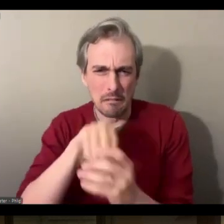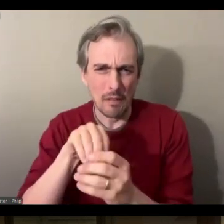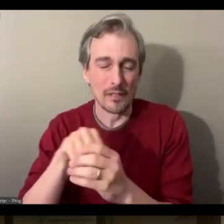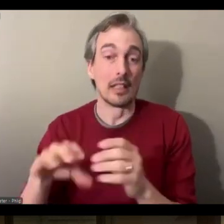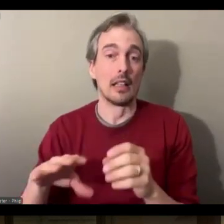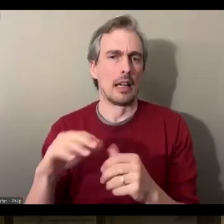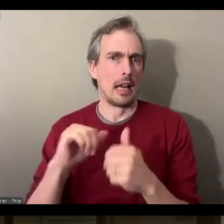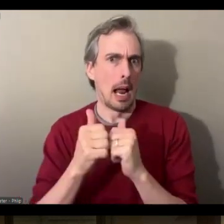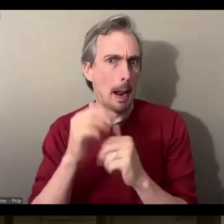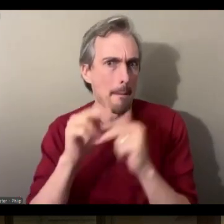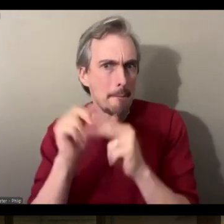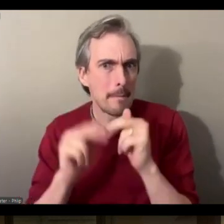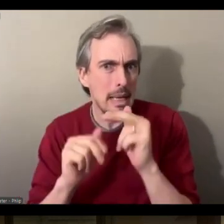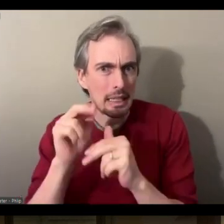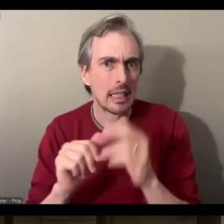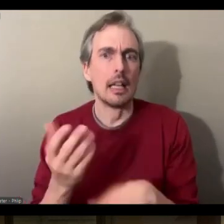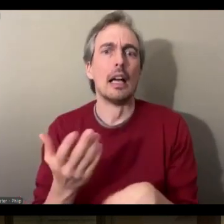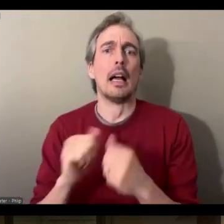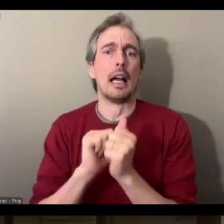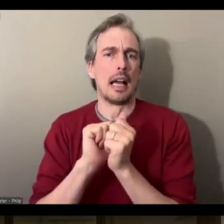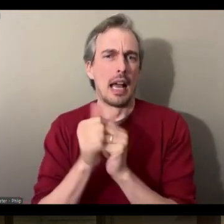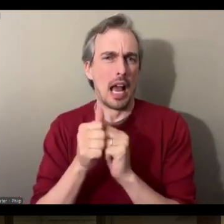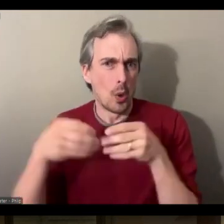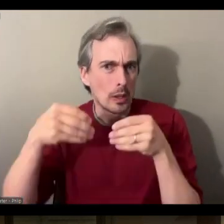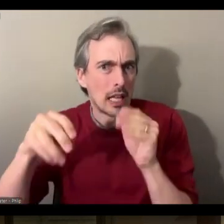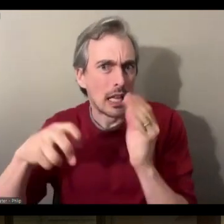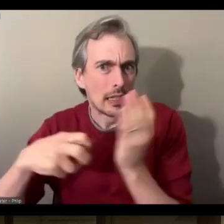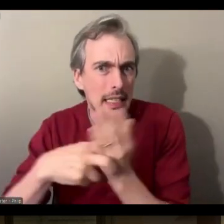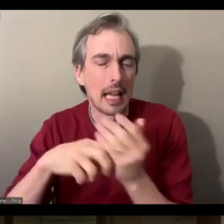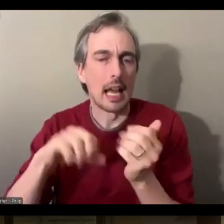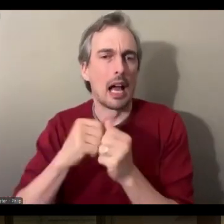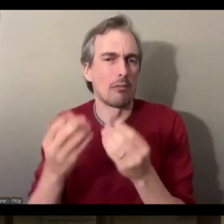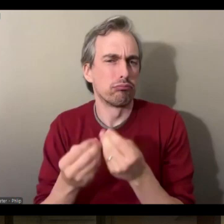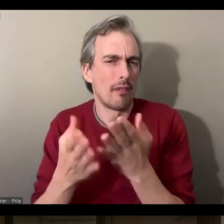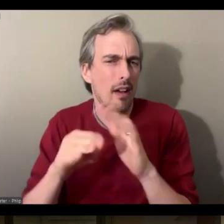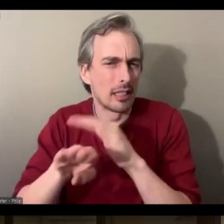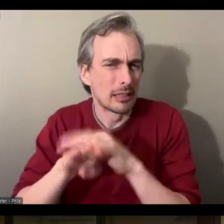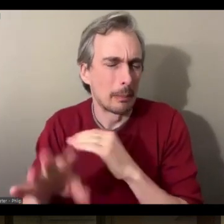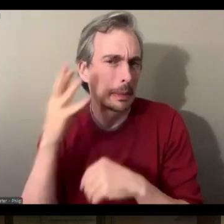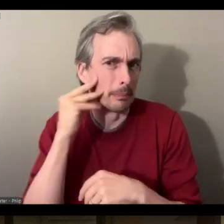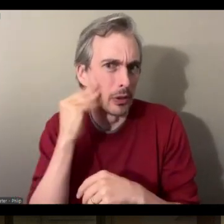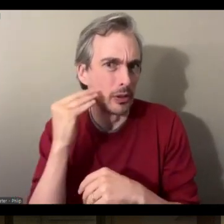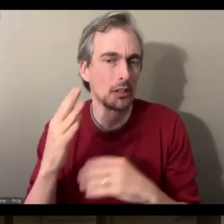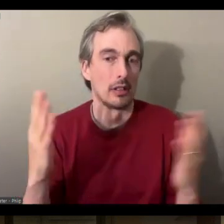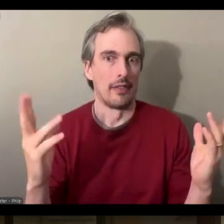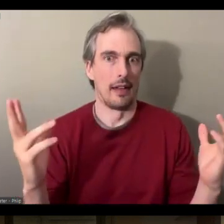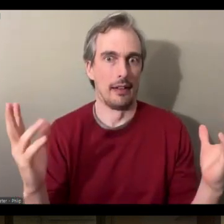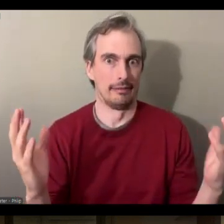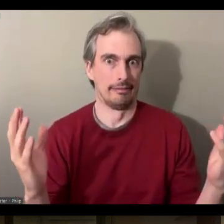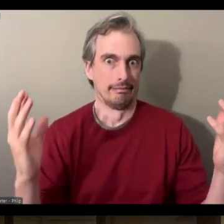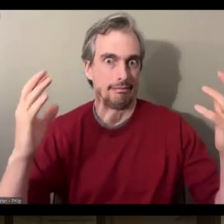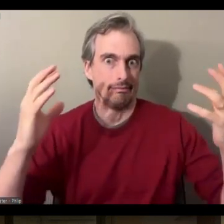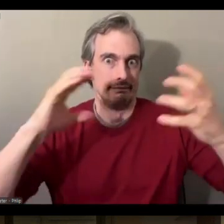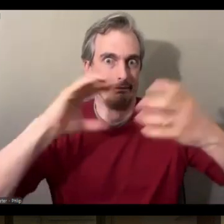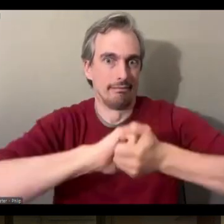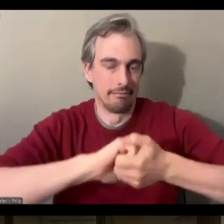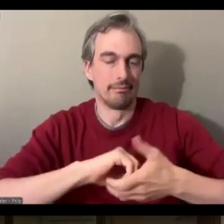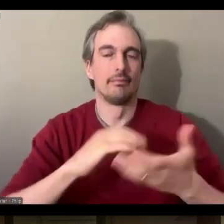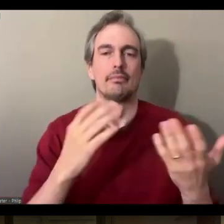you have a good and accessible experience. So... It's an interesting niche. But in that position,